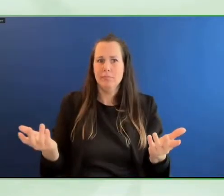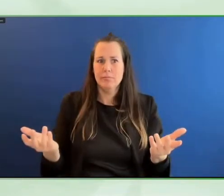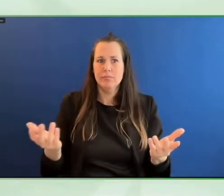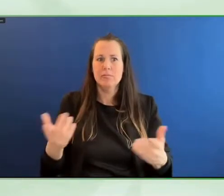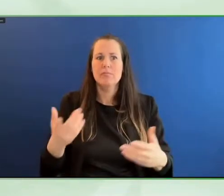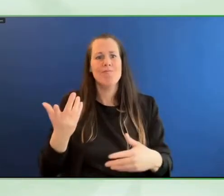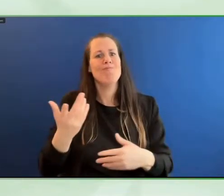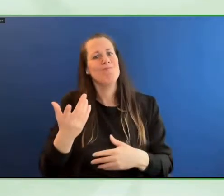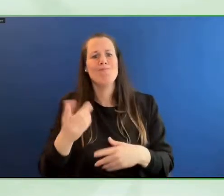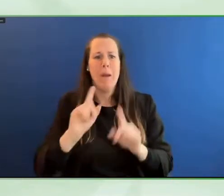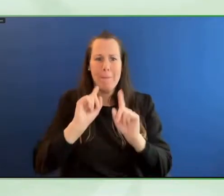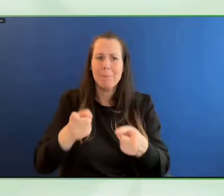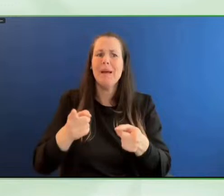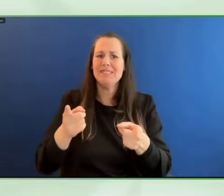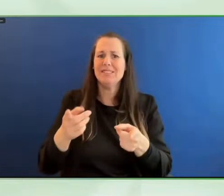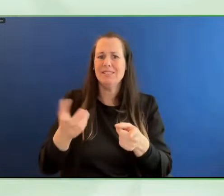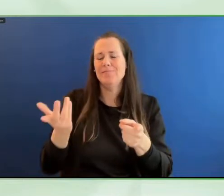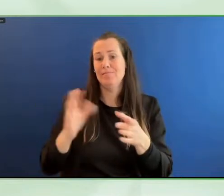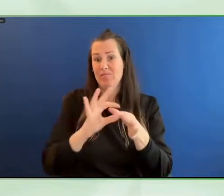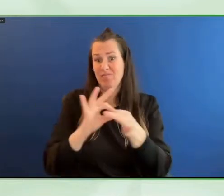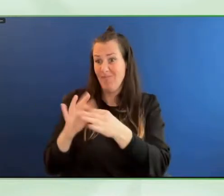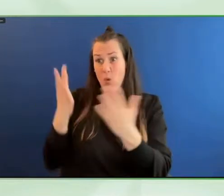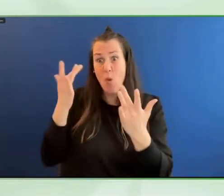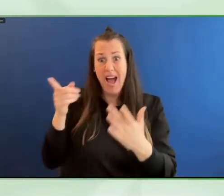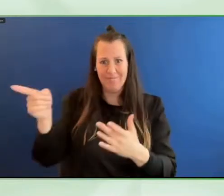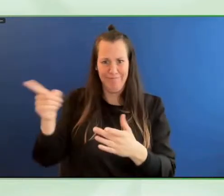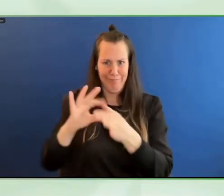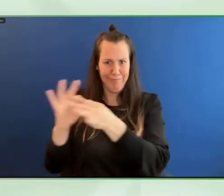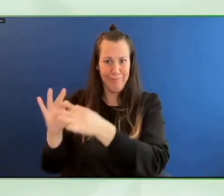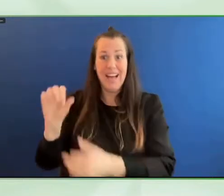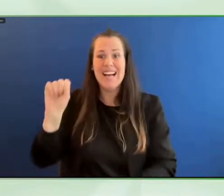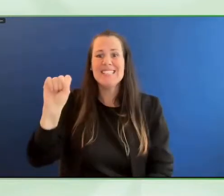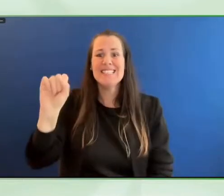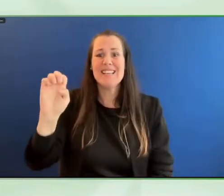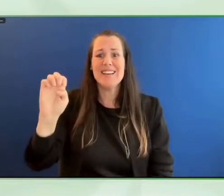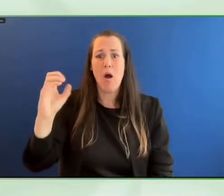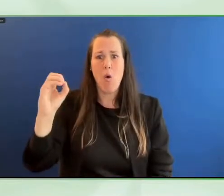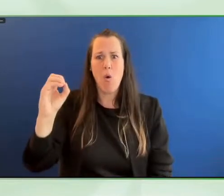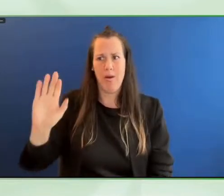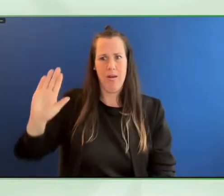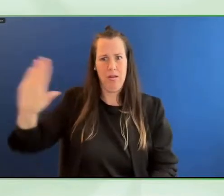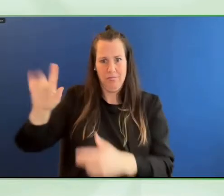keep humans in the loop. Because what we are seeing right now is it's leaving a lot to be desired.